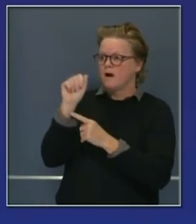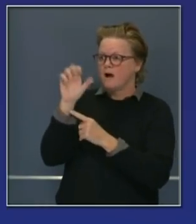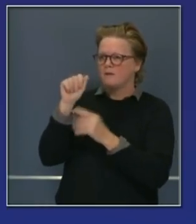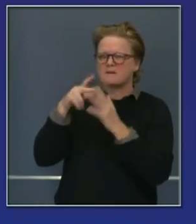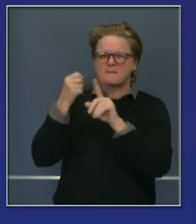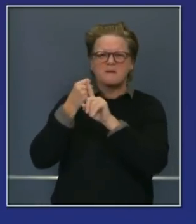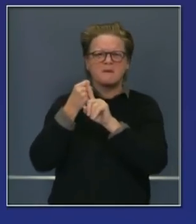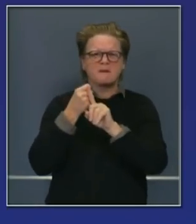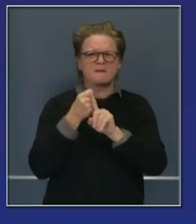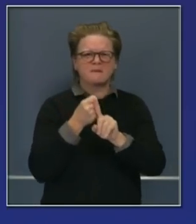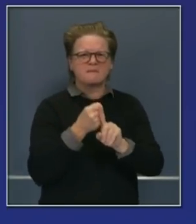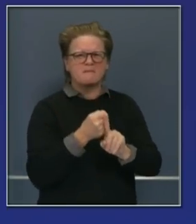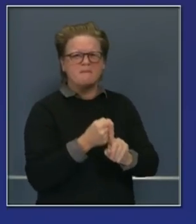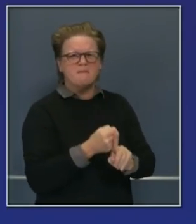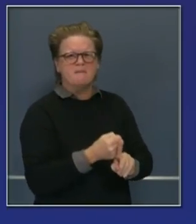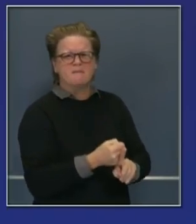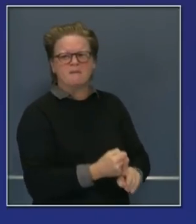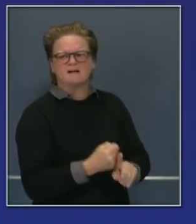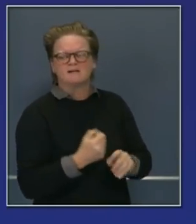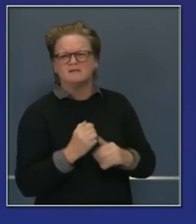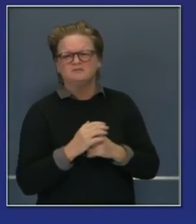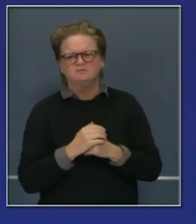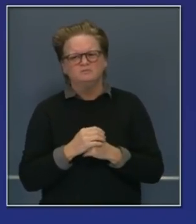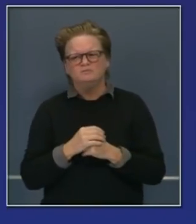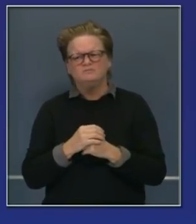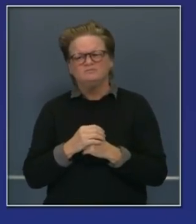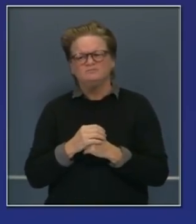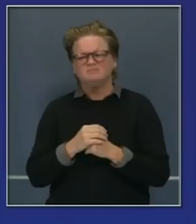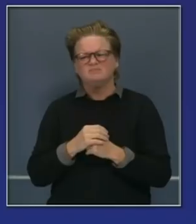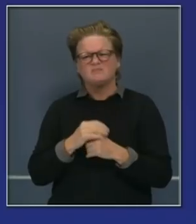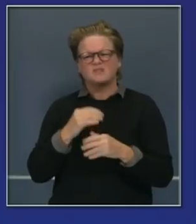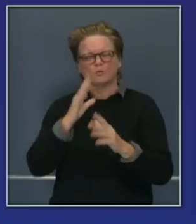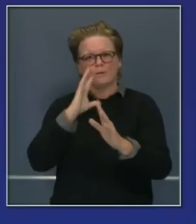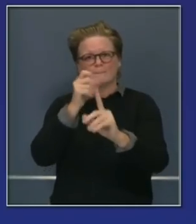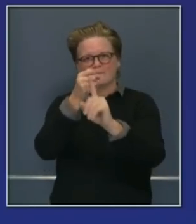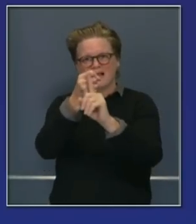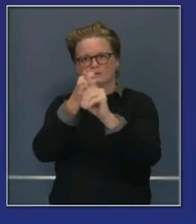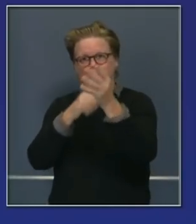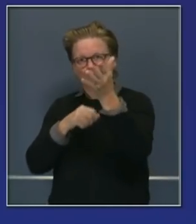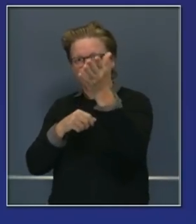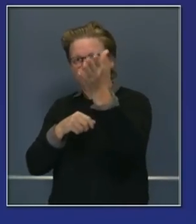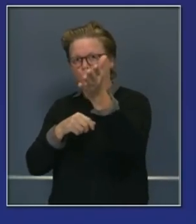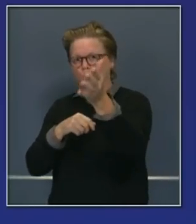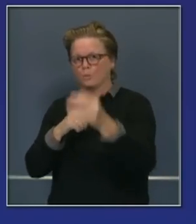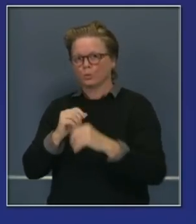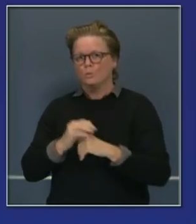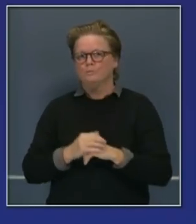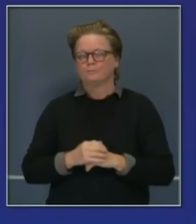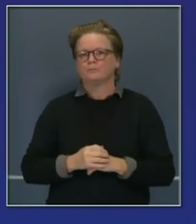FORM. MANY PARTS BUT ONE BODY. THAT IS THE HEALTHCARE SYSTEM. THE IMPACT OF THIS UNRAVELING AND IMPACTING YOU IS PROFOUND.